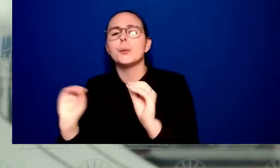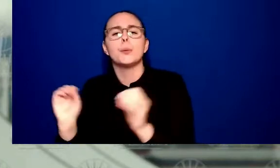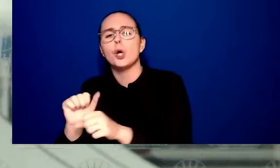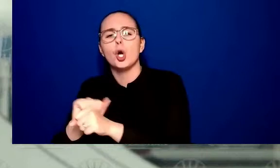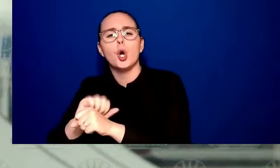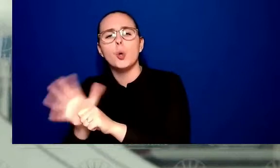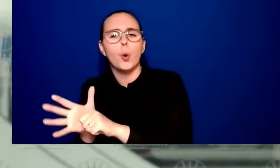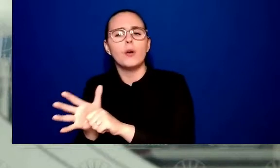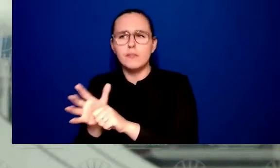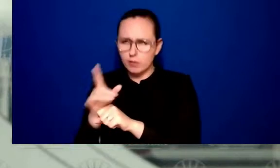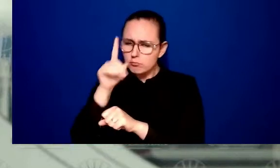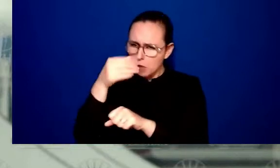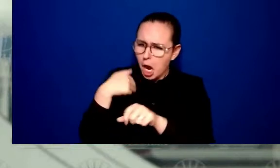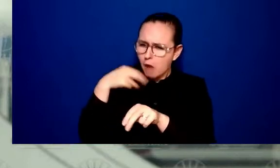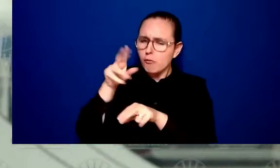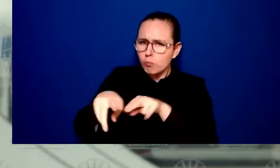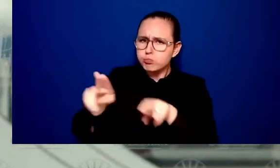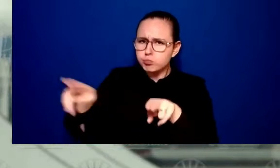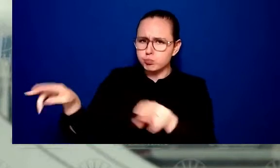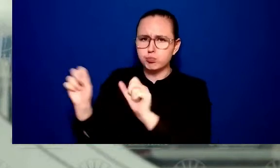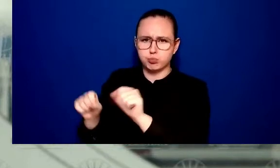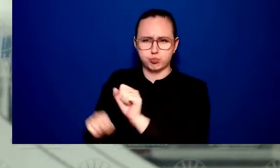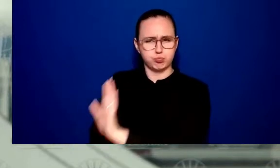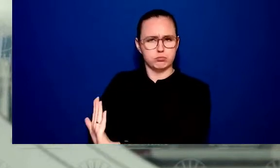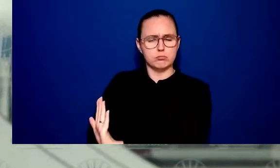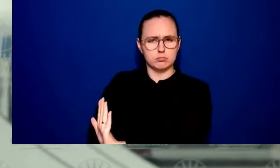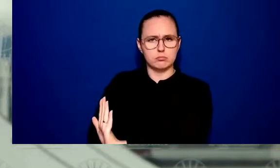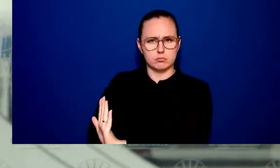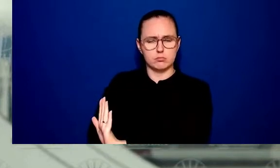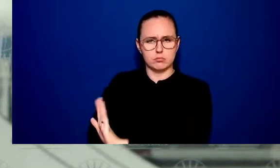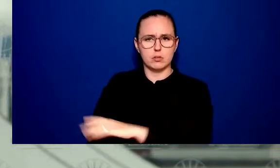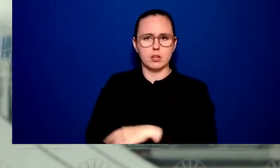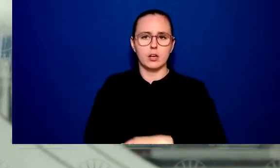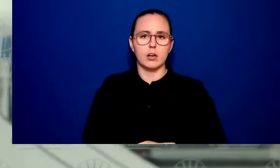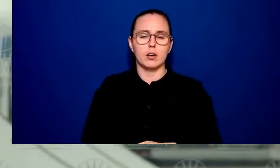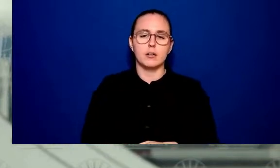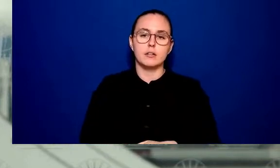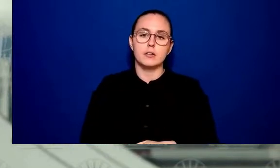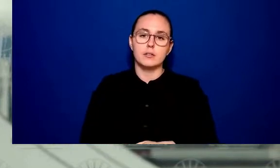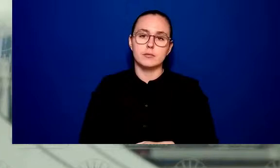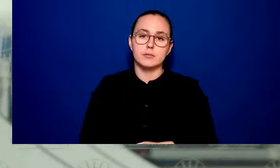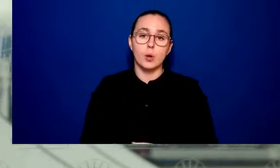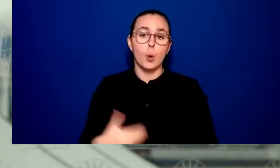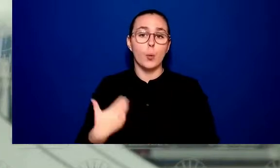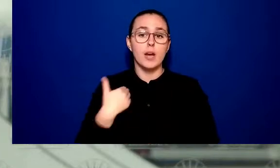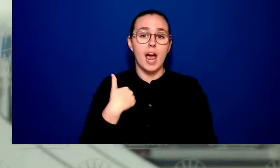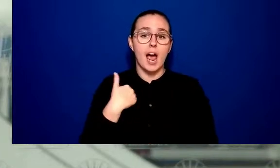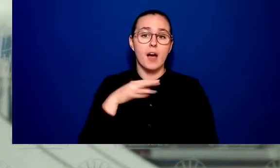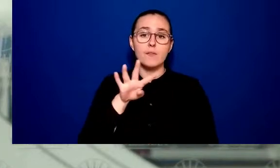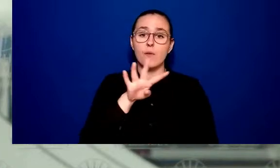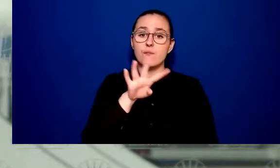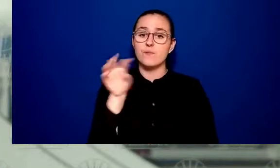in our health care system. That is regularly the case. We have 40 critical care based bent in